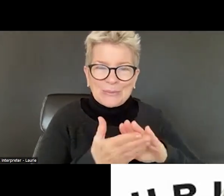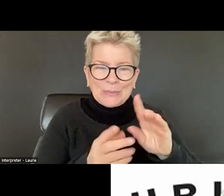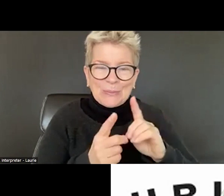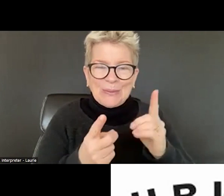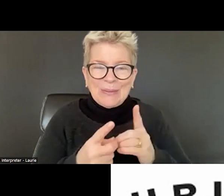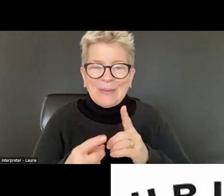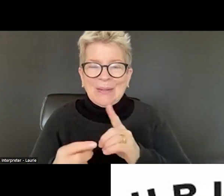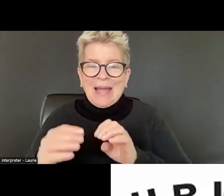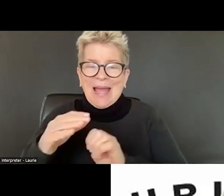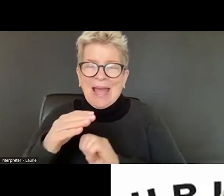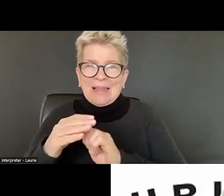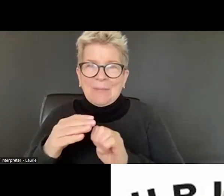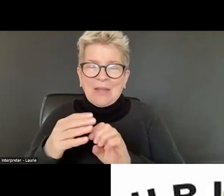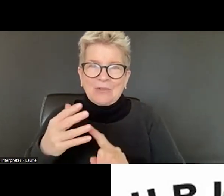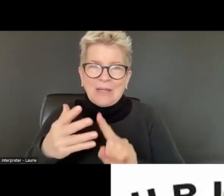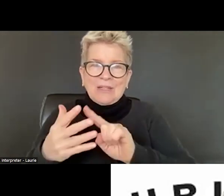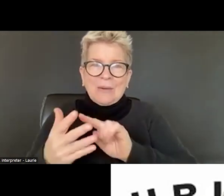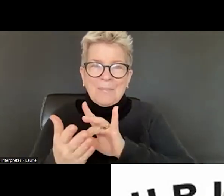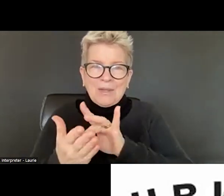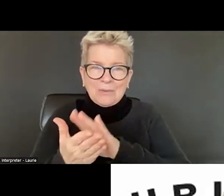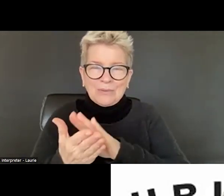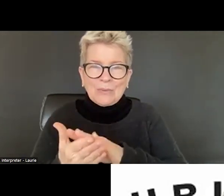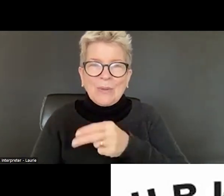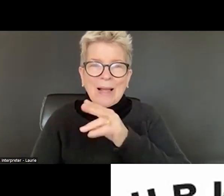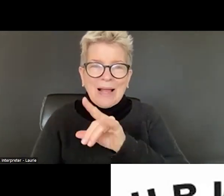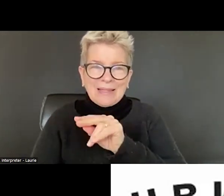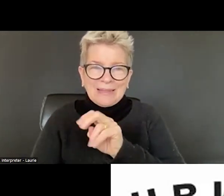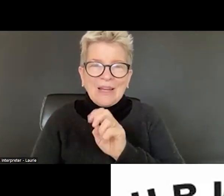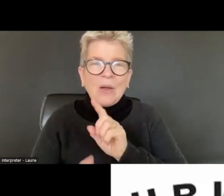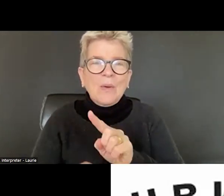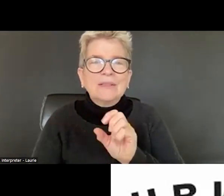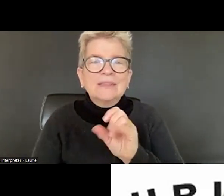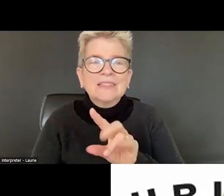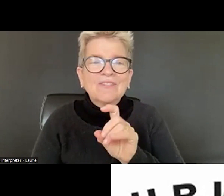Middle School in the Highline School District I went to um Sylvester Seahurst Elementary and